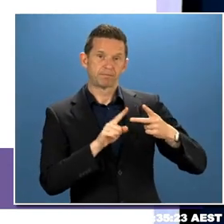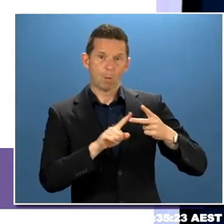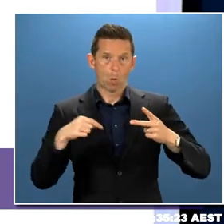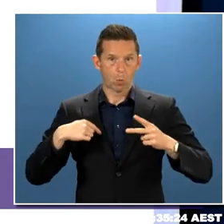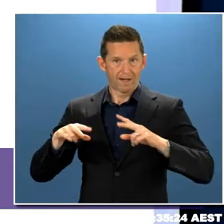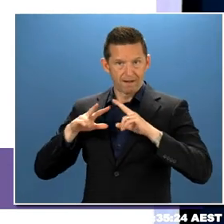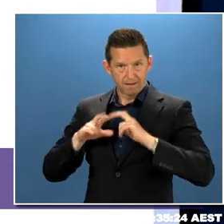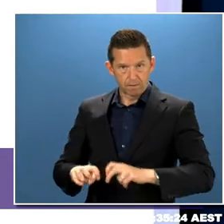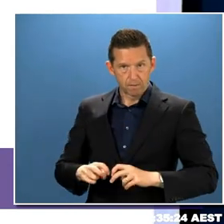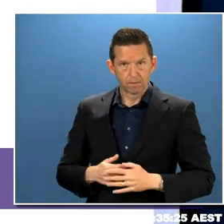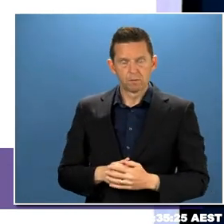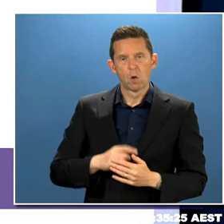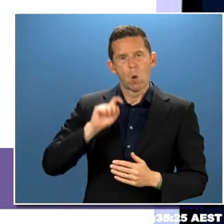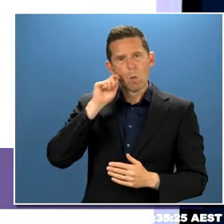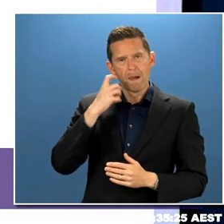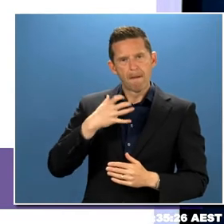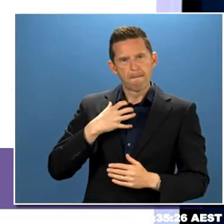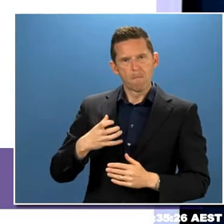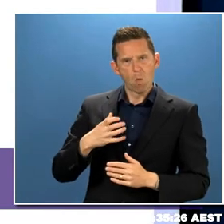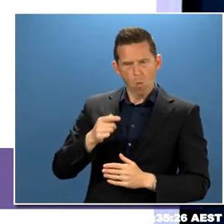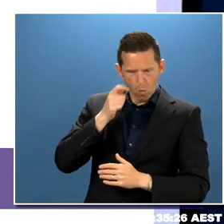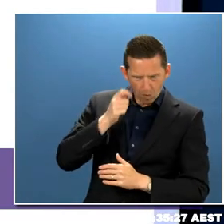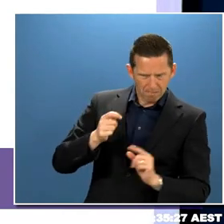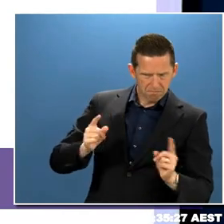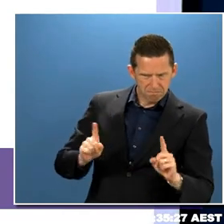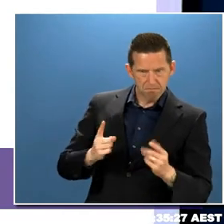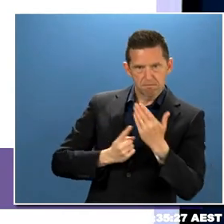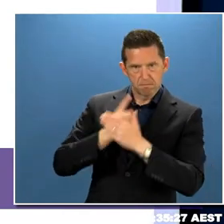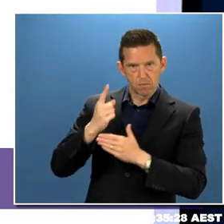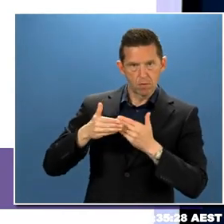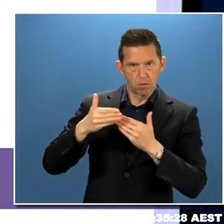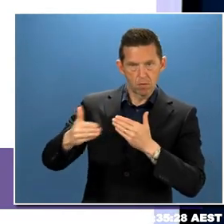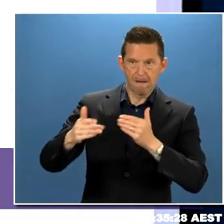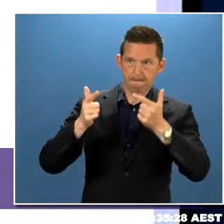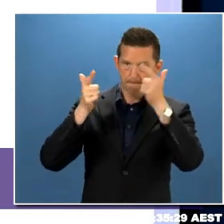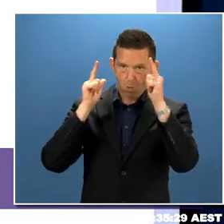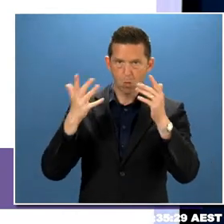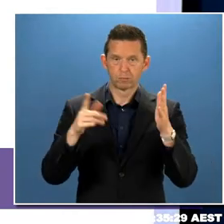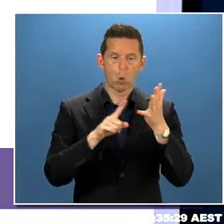specifically to the measures and actions of employers, unions, service